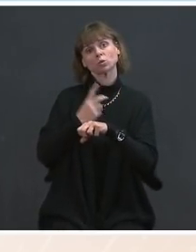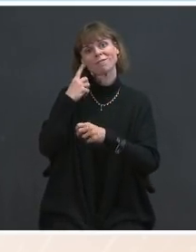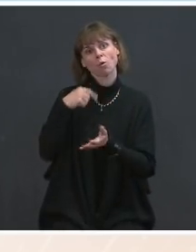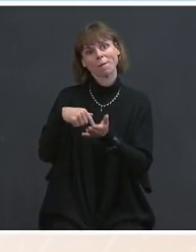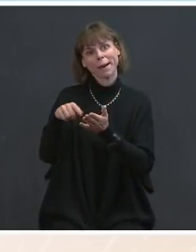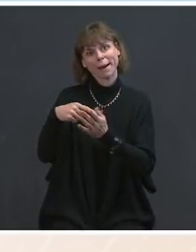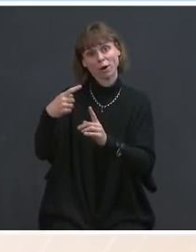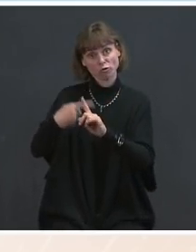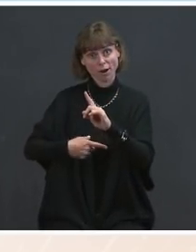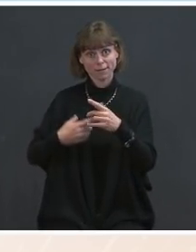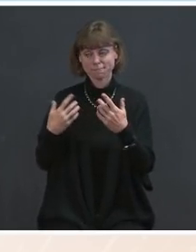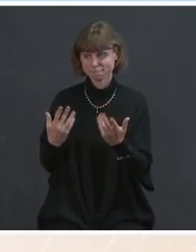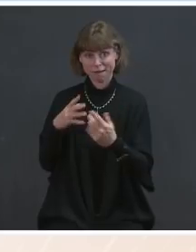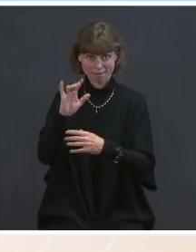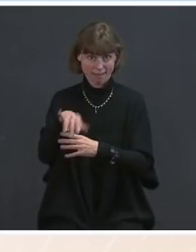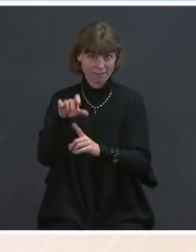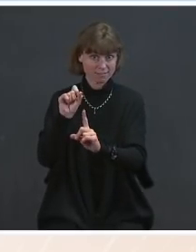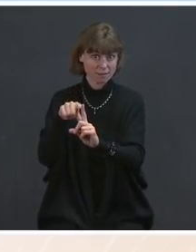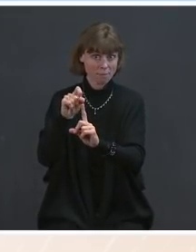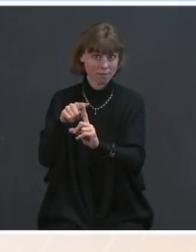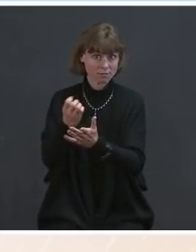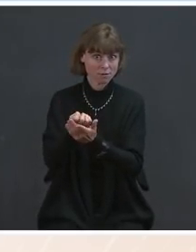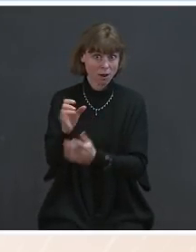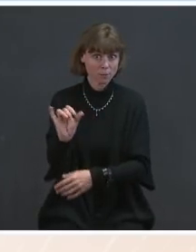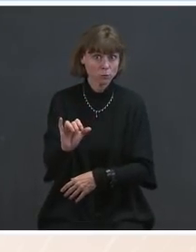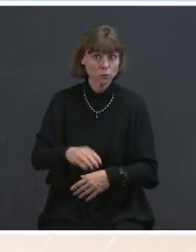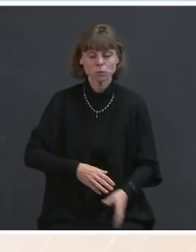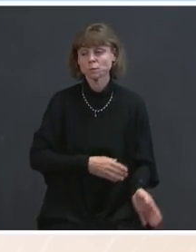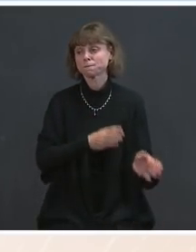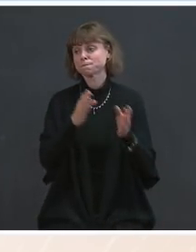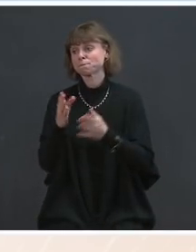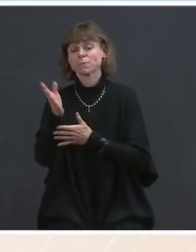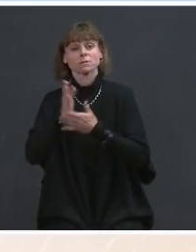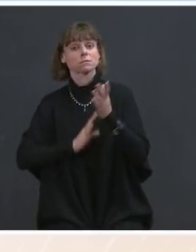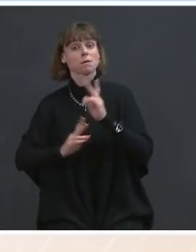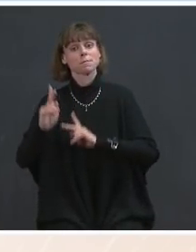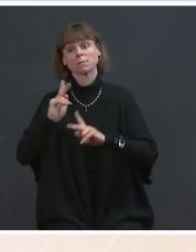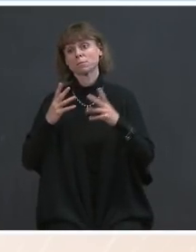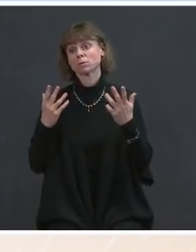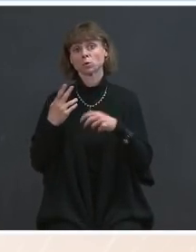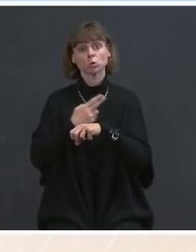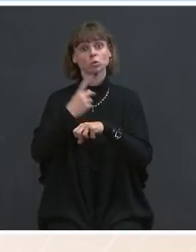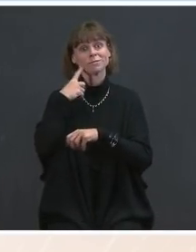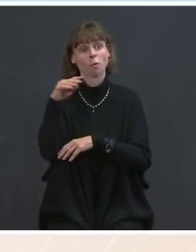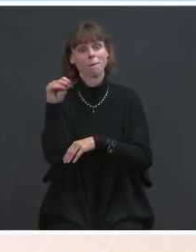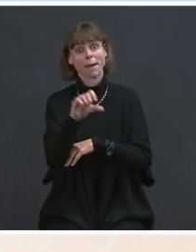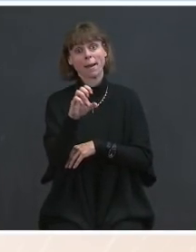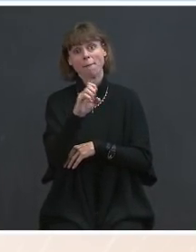that's also a form of stimulus. Some will use it to, you know, pay back some loans they may have taken out.